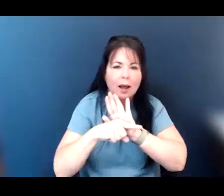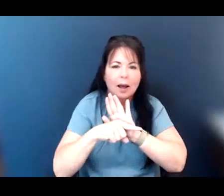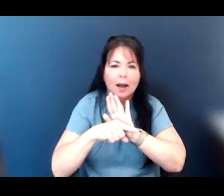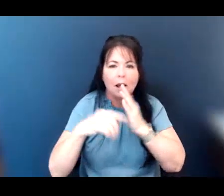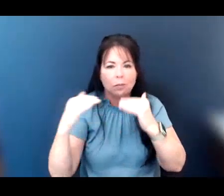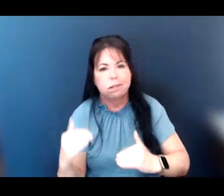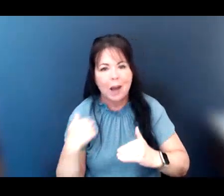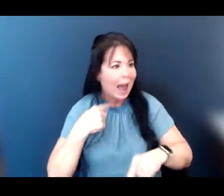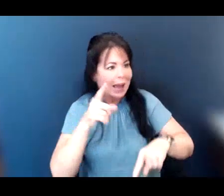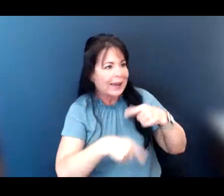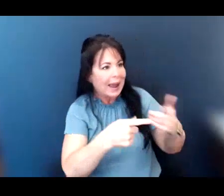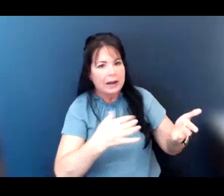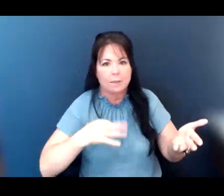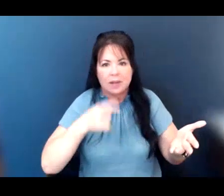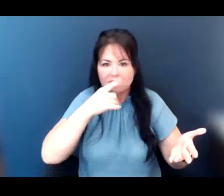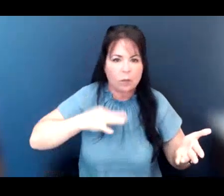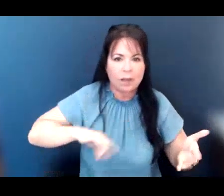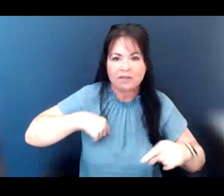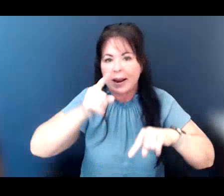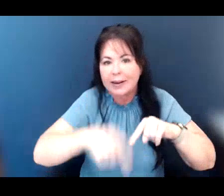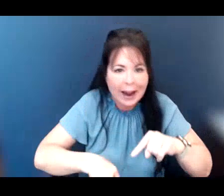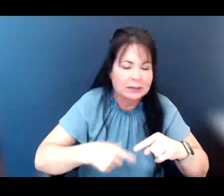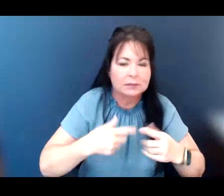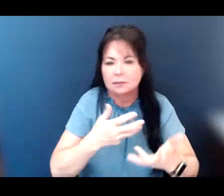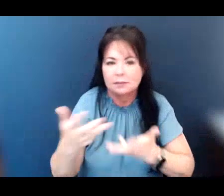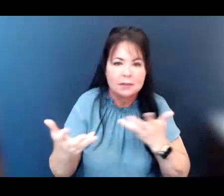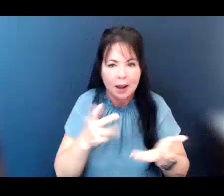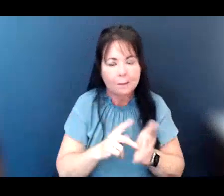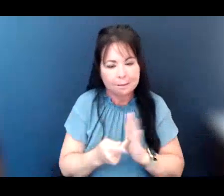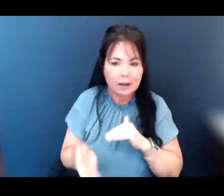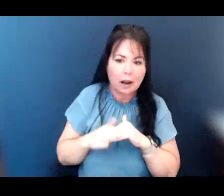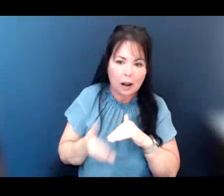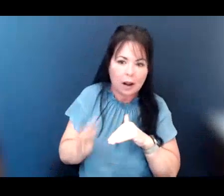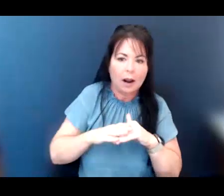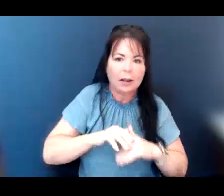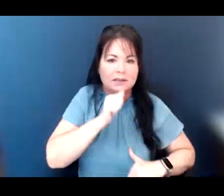then they're going to suffer as a result of that. So we really just need to be mindful of that.